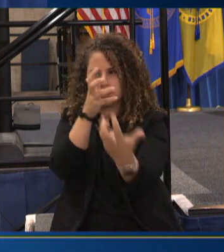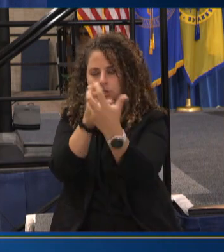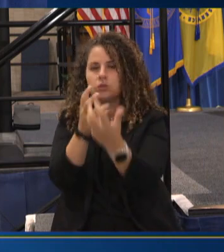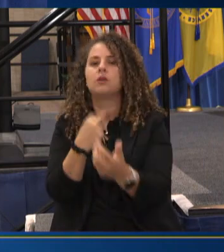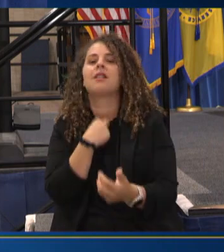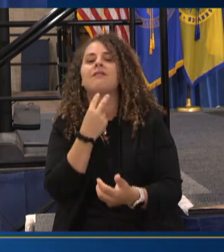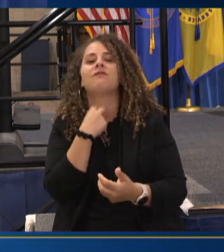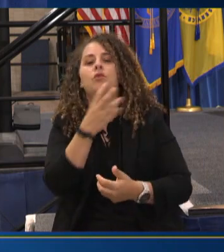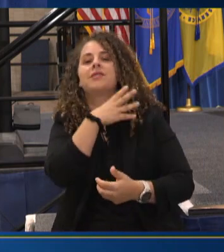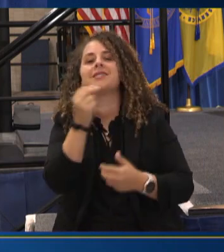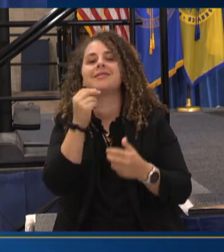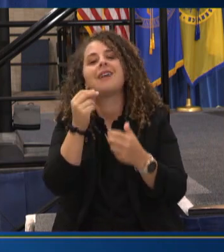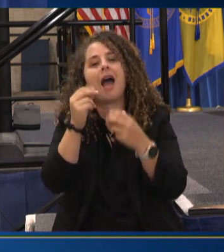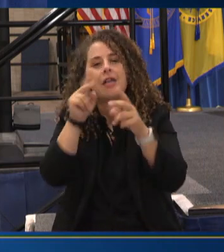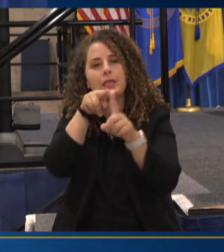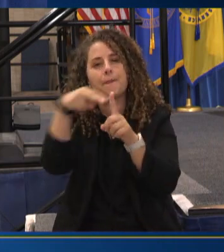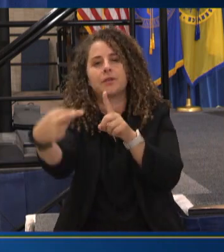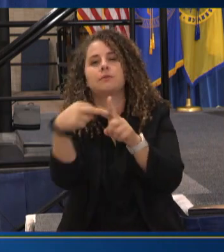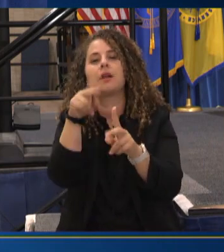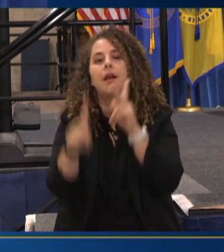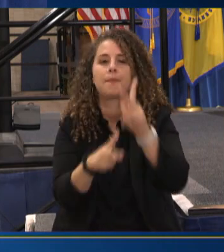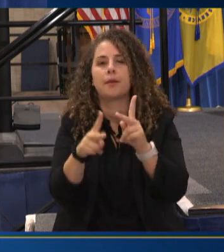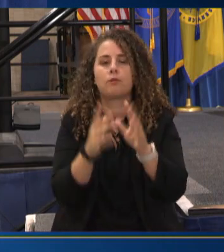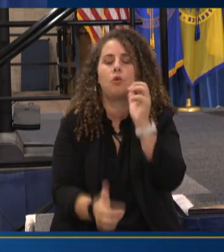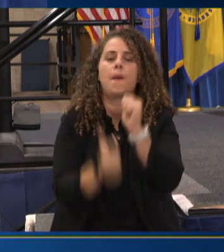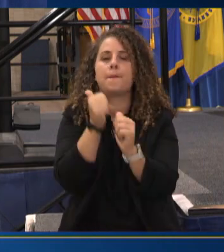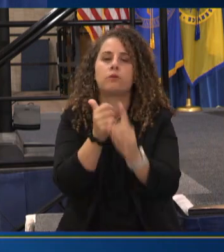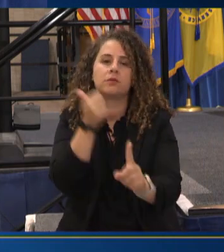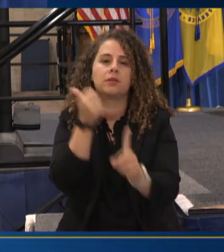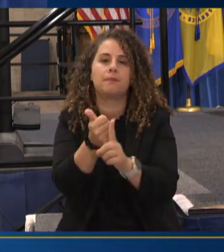perspectives of the people who are most impacted.